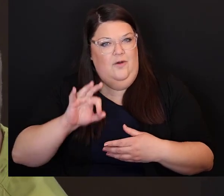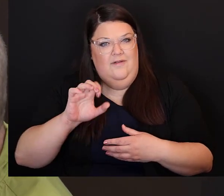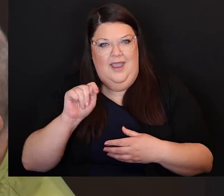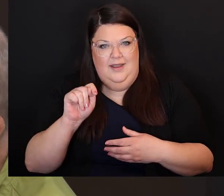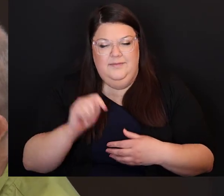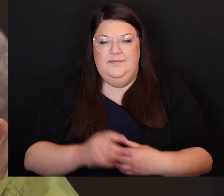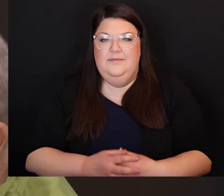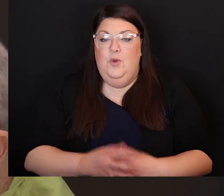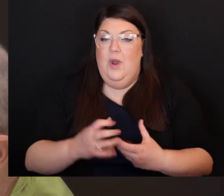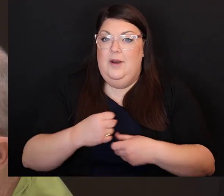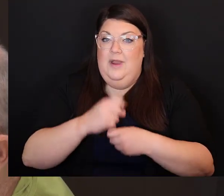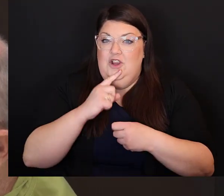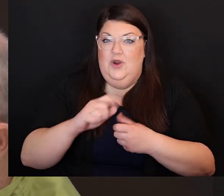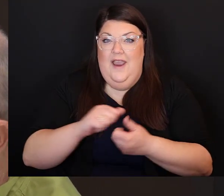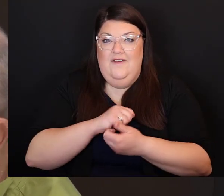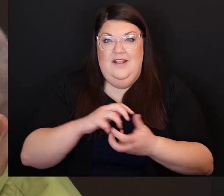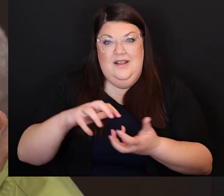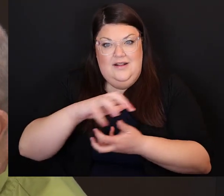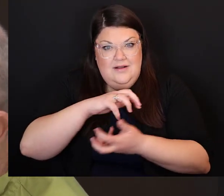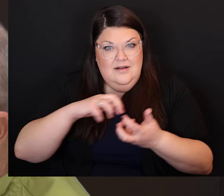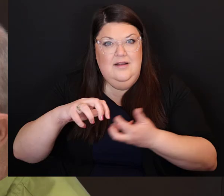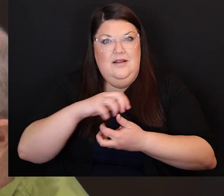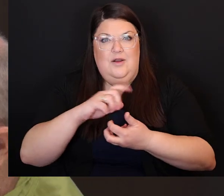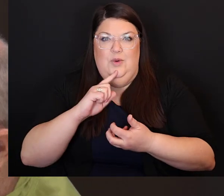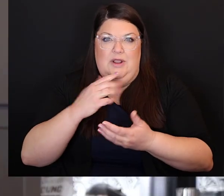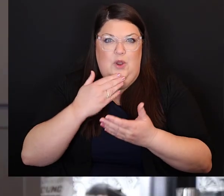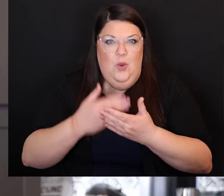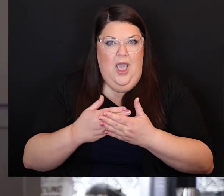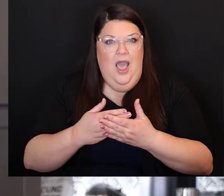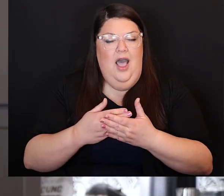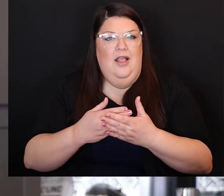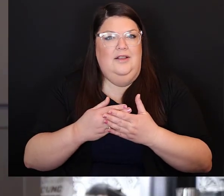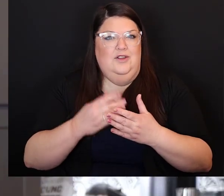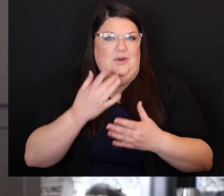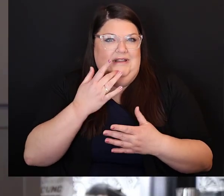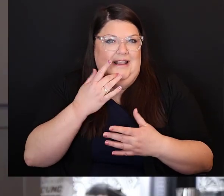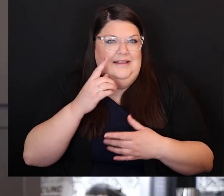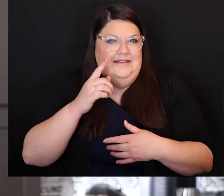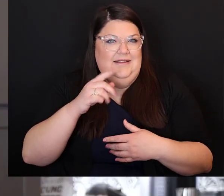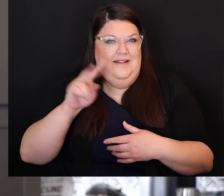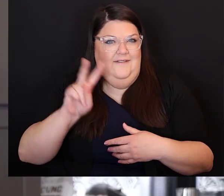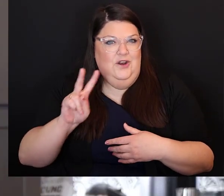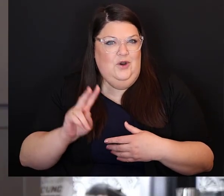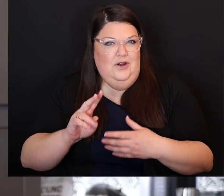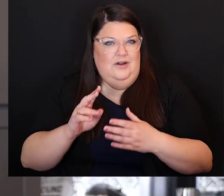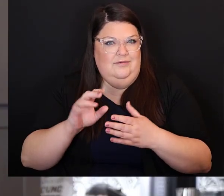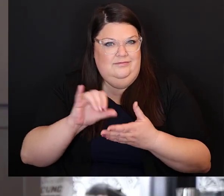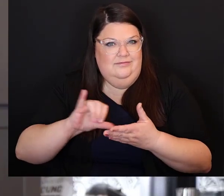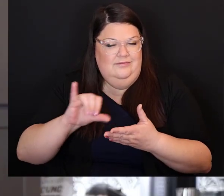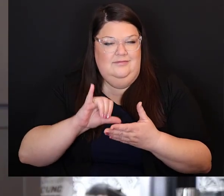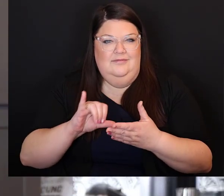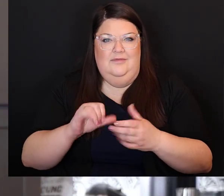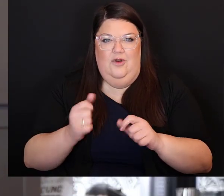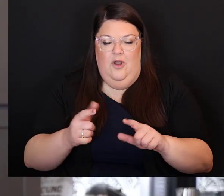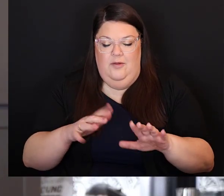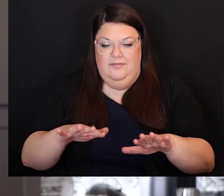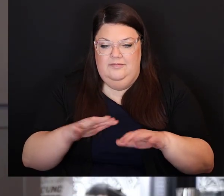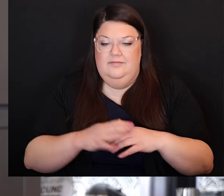I wanna make sure everything's coated really well with the vinegarette. You'll start to see in the pan how it's glazed the pan too, so you know it's being coated.